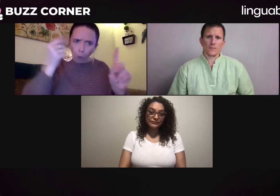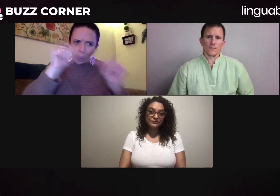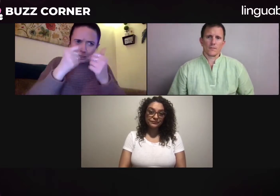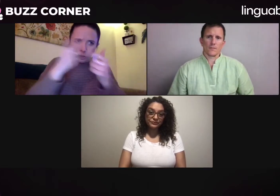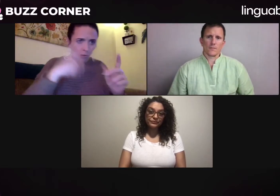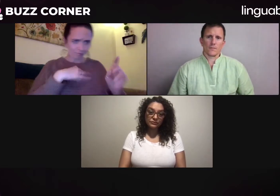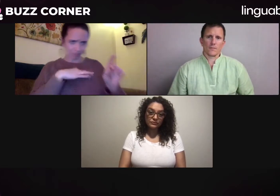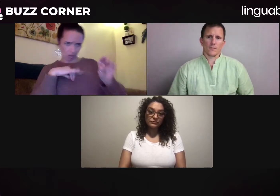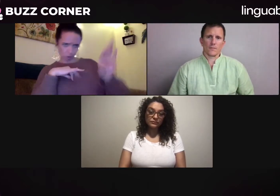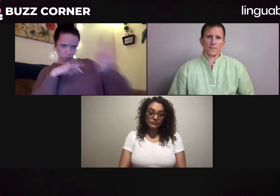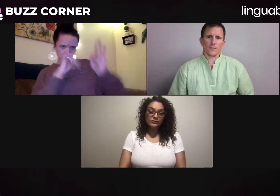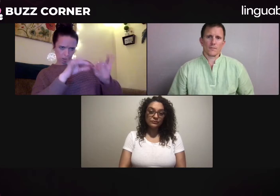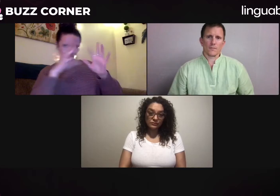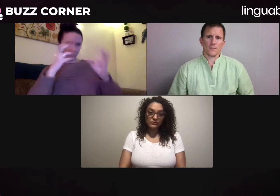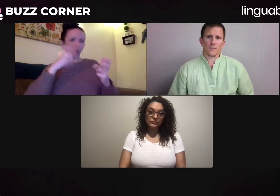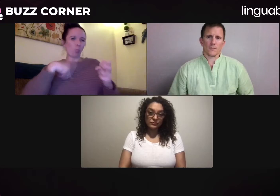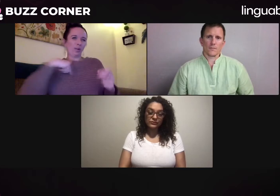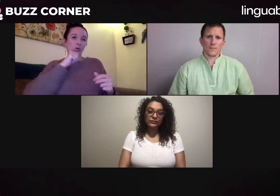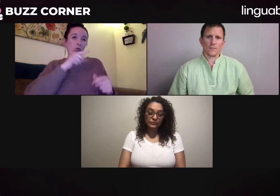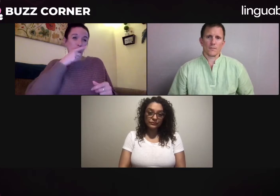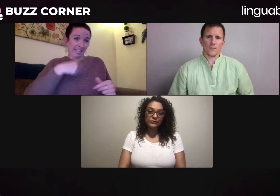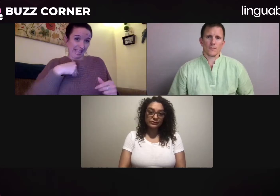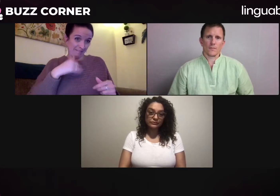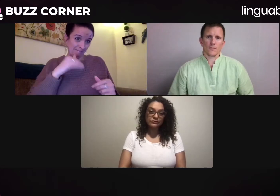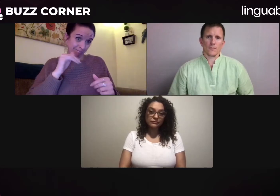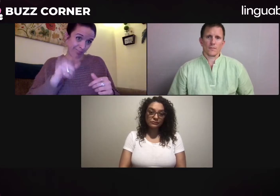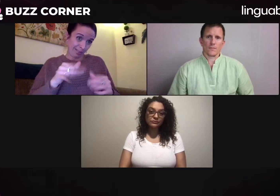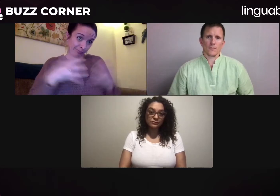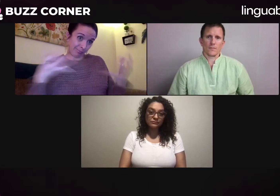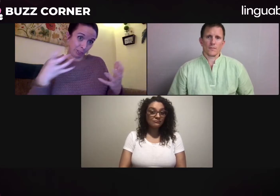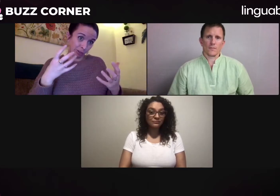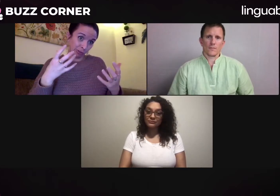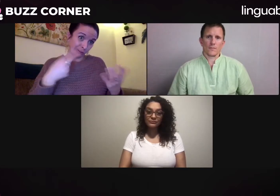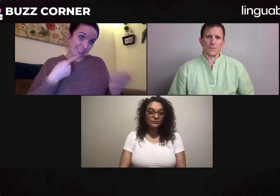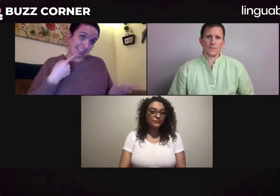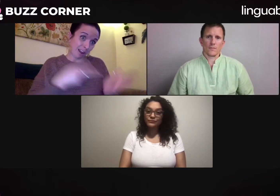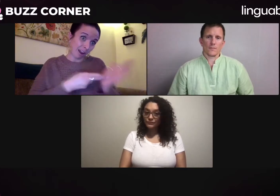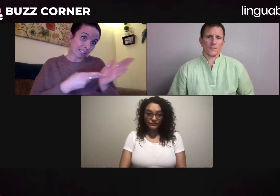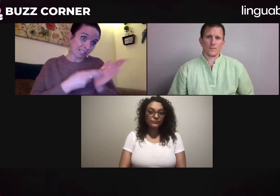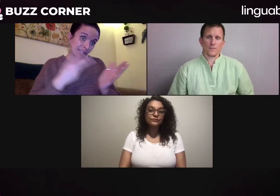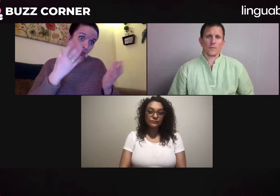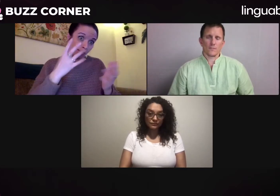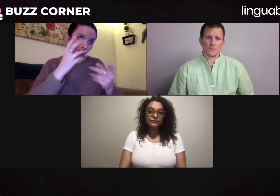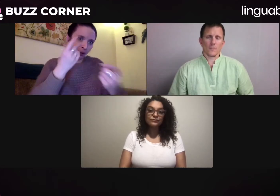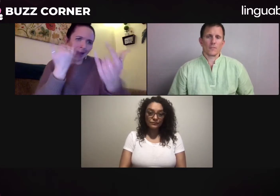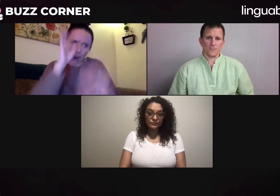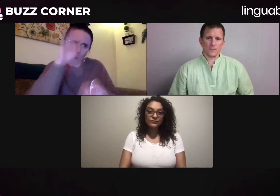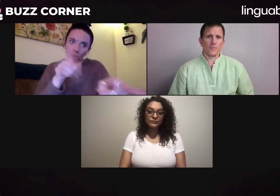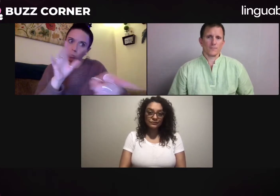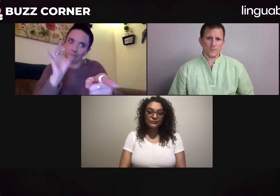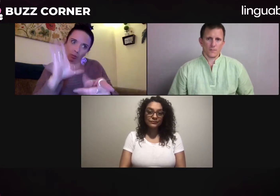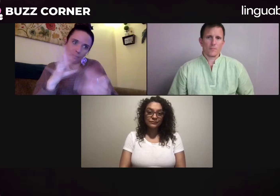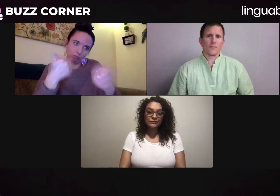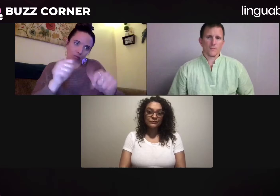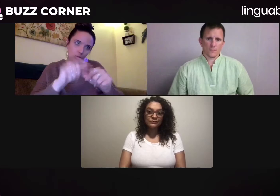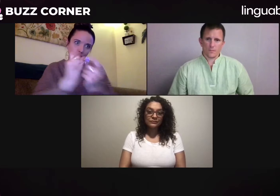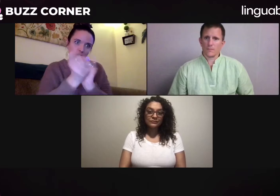But then I don't have to chase down the interpreter. And I mean, we don't really have a whole lot of say, honestly.